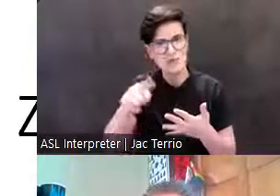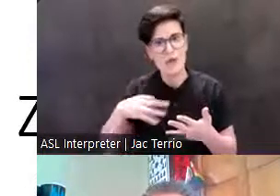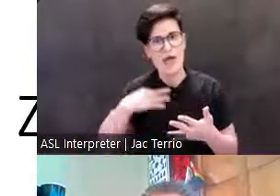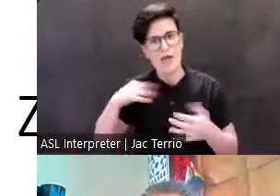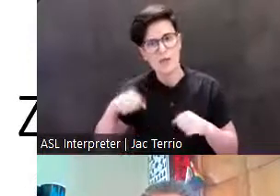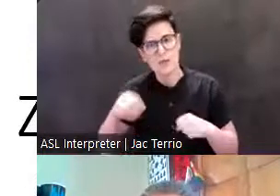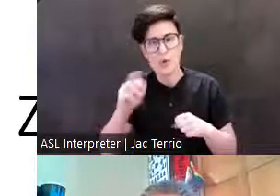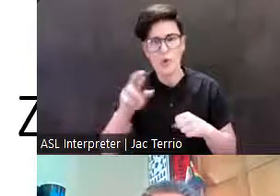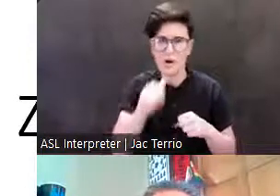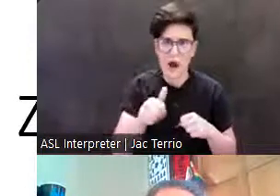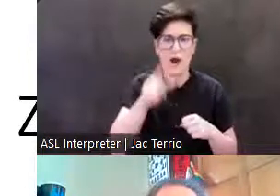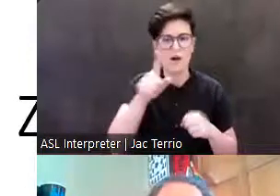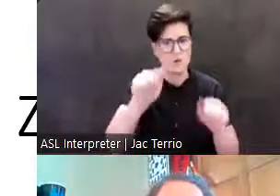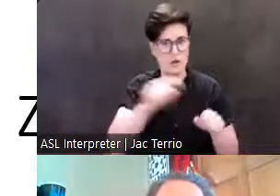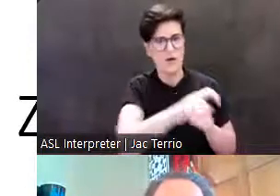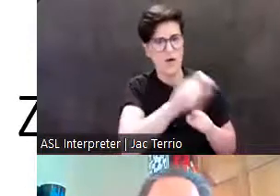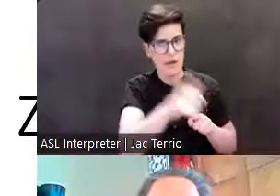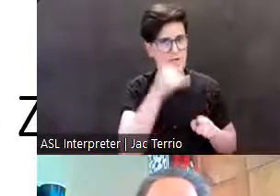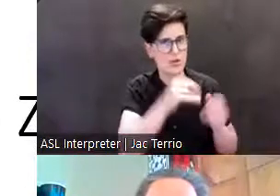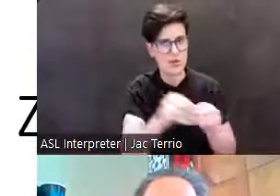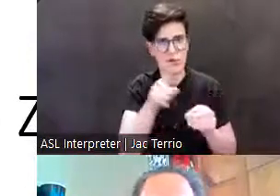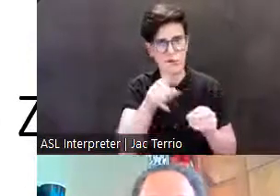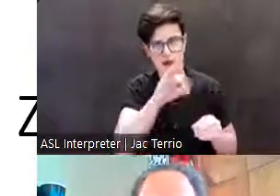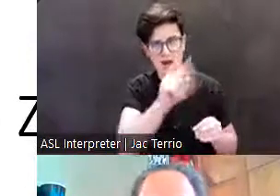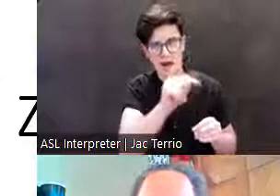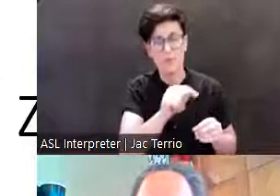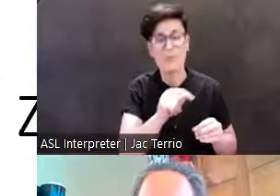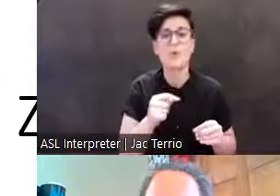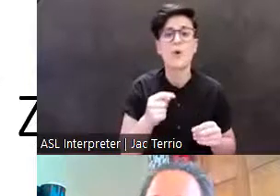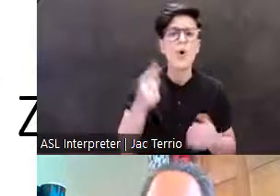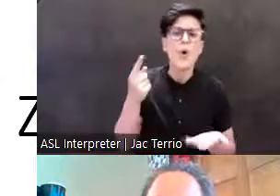________________________________________ What happens if you don't live in a right to counsel ZIP Code?